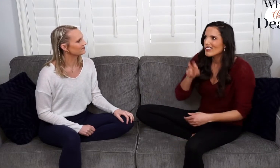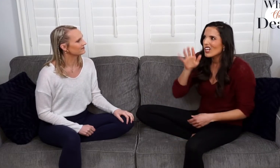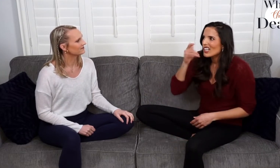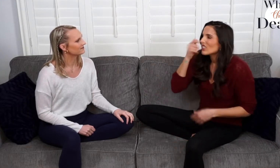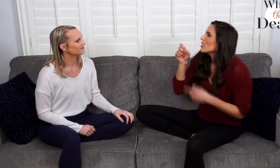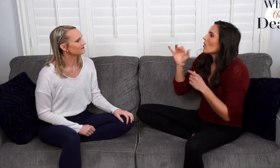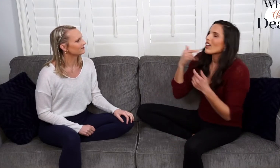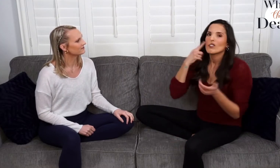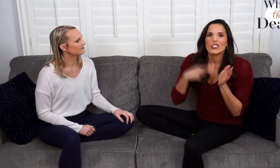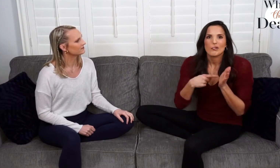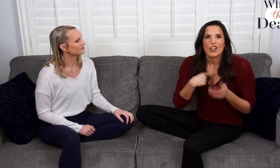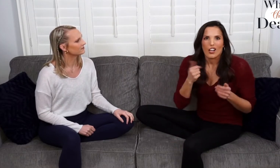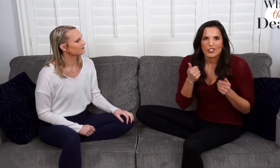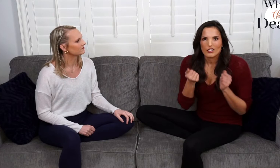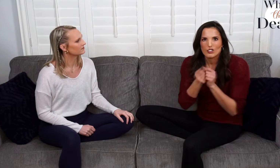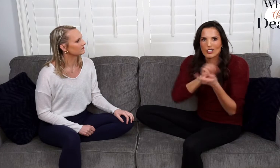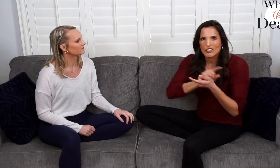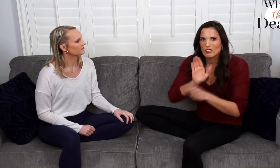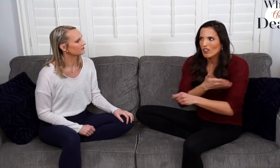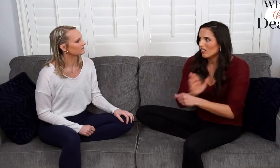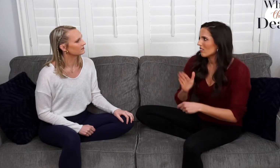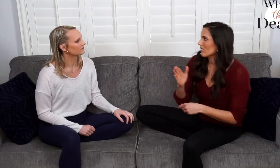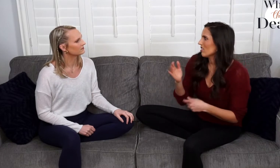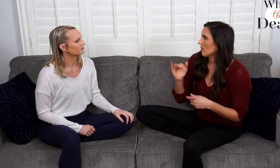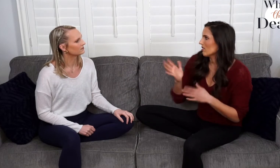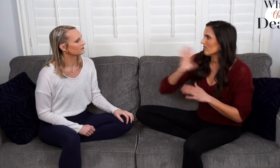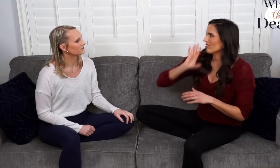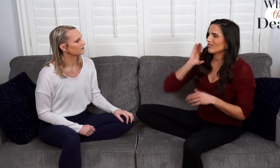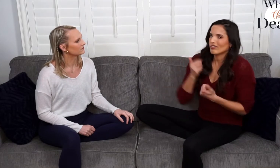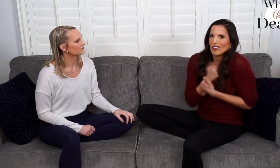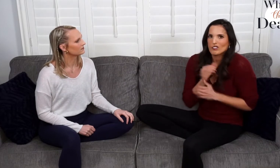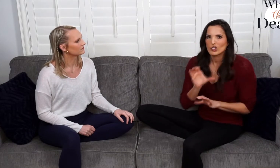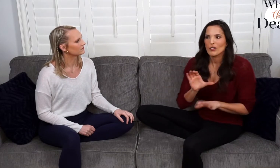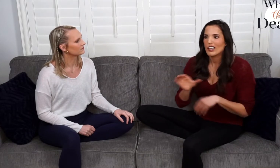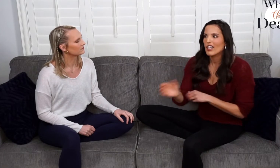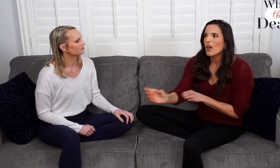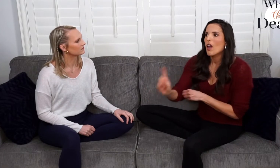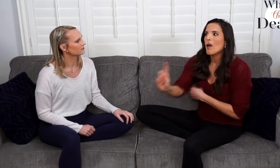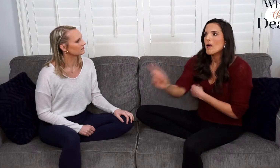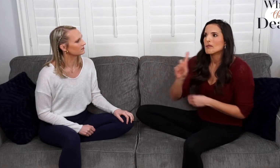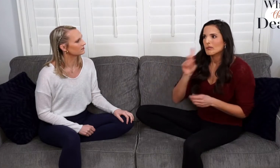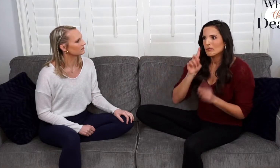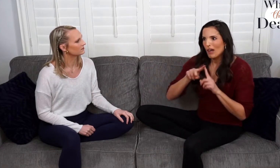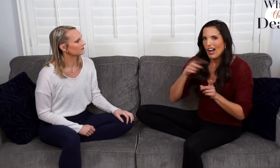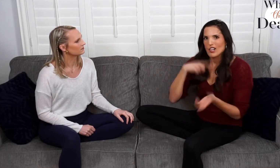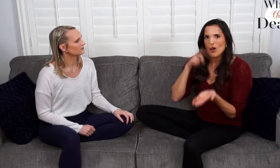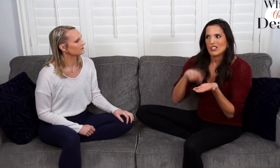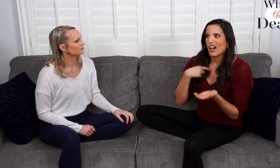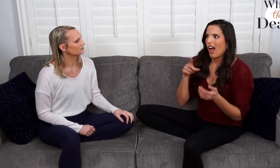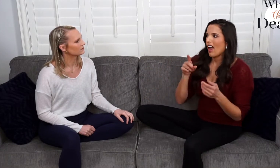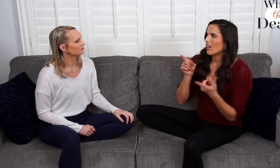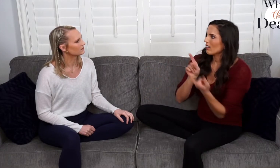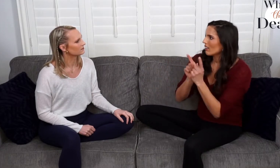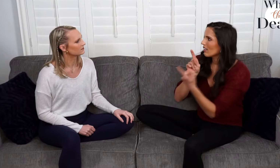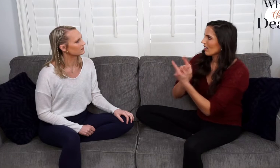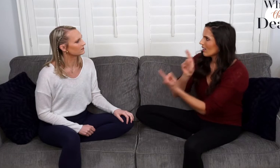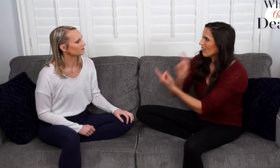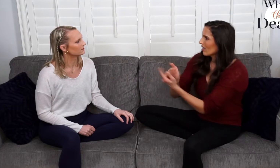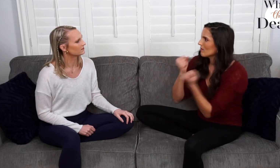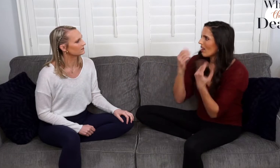So it's interesting like for example, I translate songs. That's what I love to do. But I notice I do approached